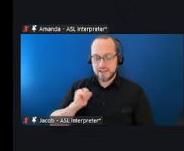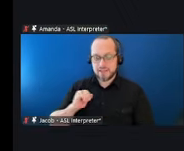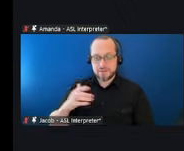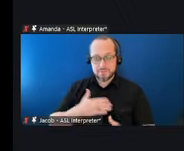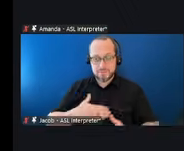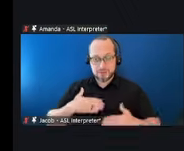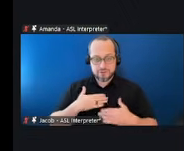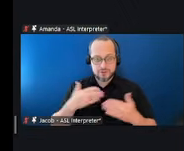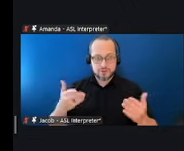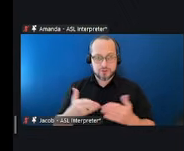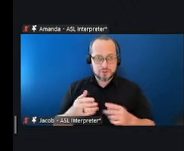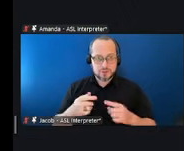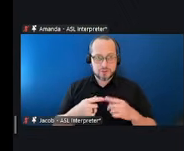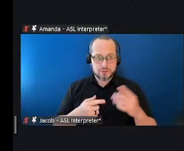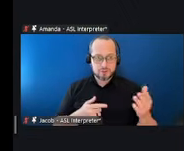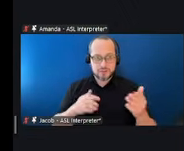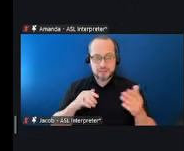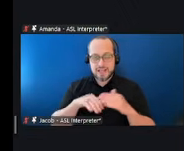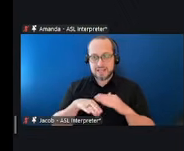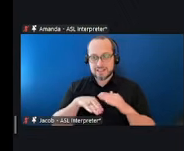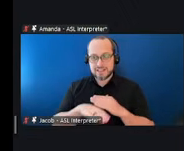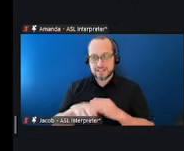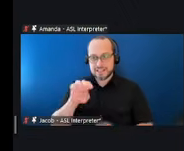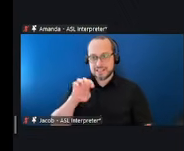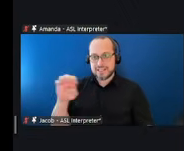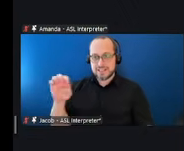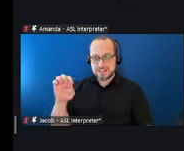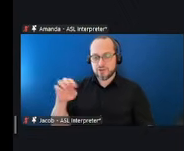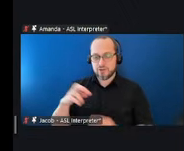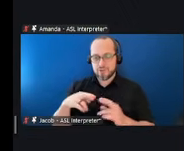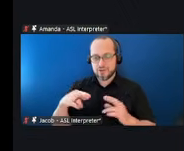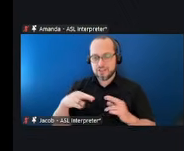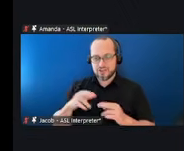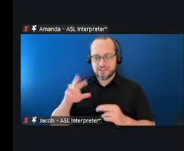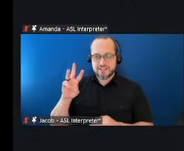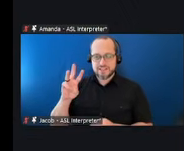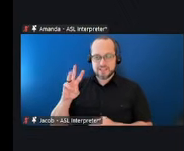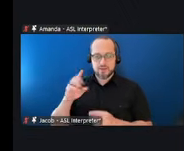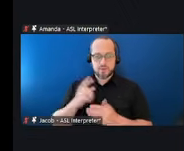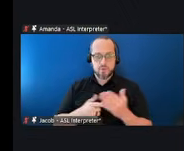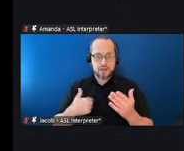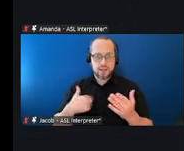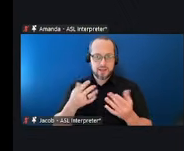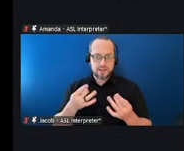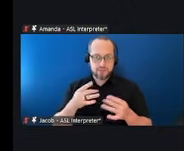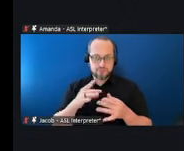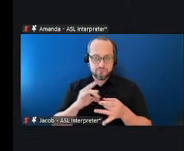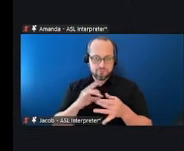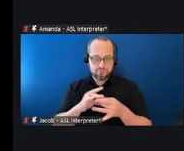to Access East and to also region 6 and what I like to refer to region 6 as the state's